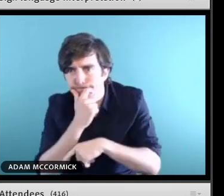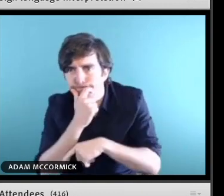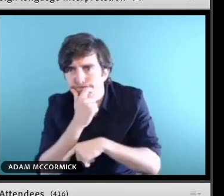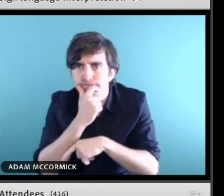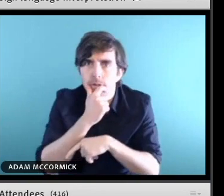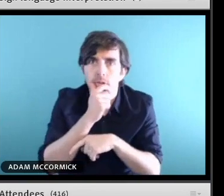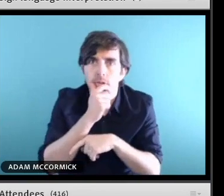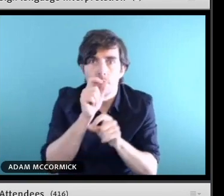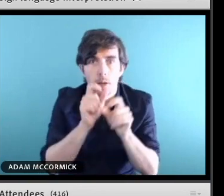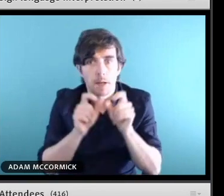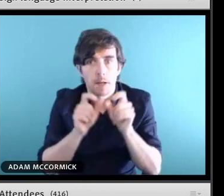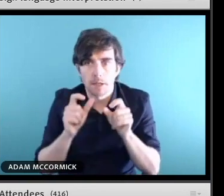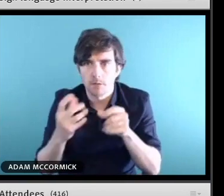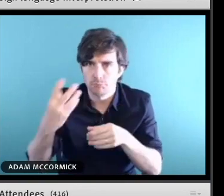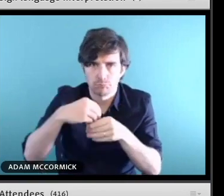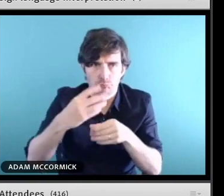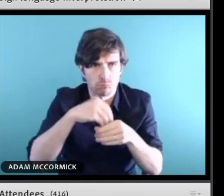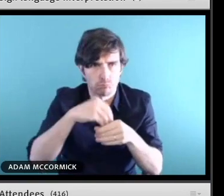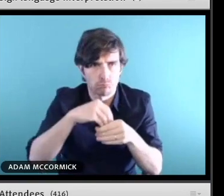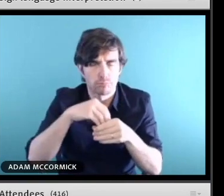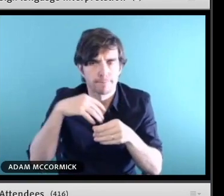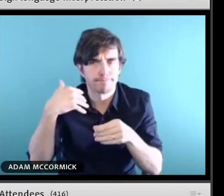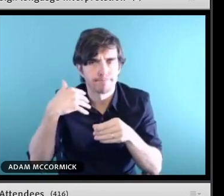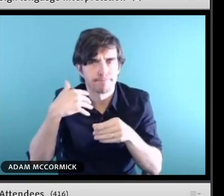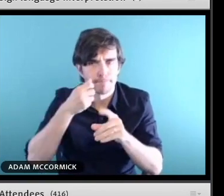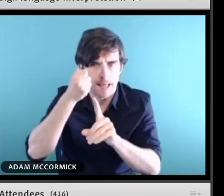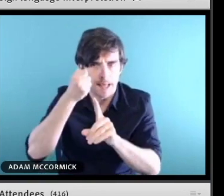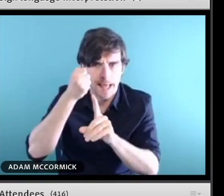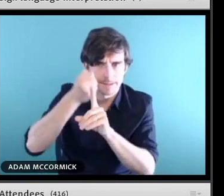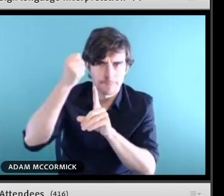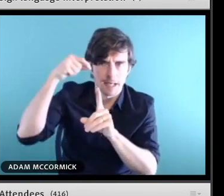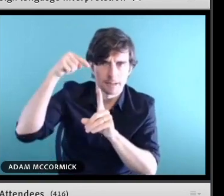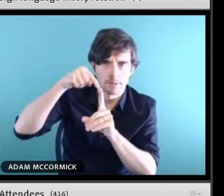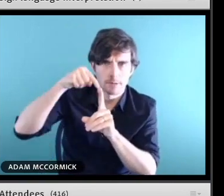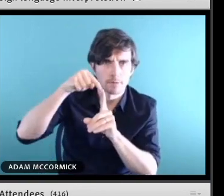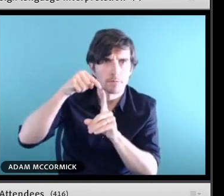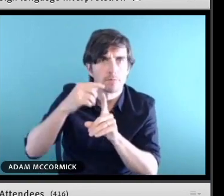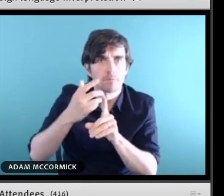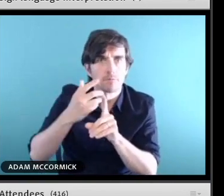and we'll be hearing a lot more about that also today during the presentation. And the